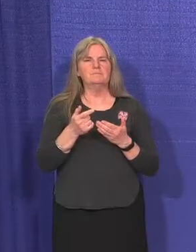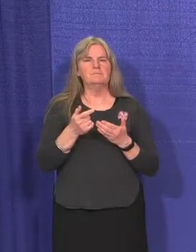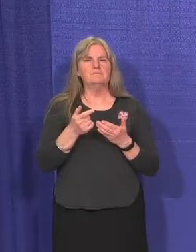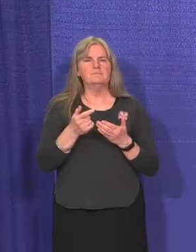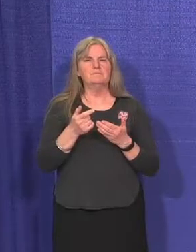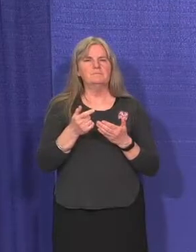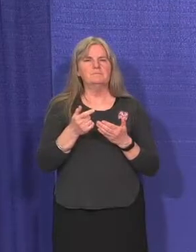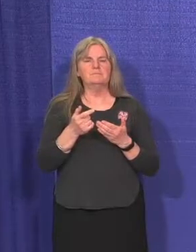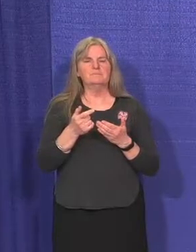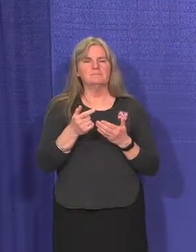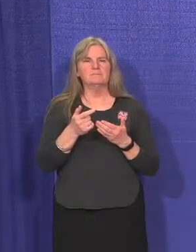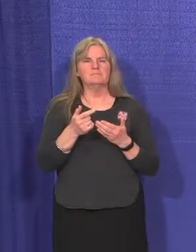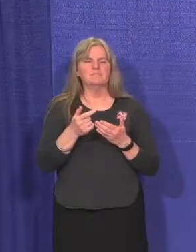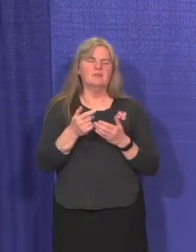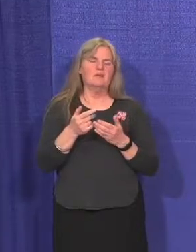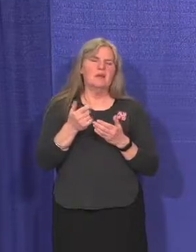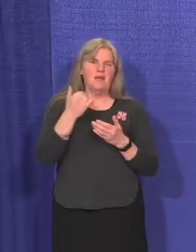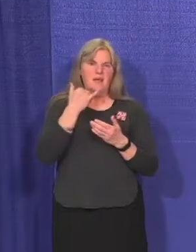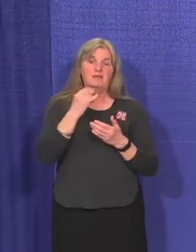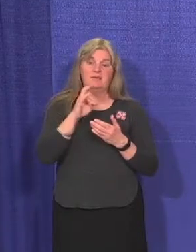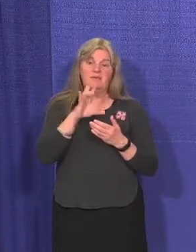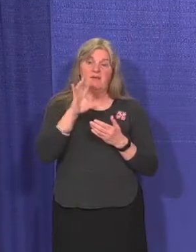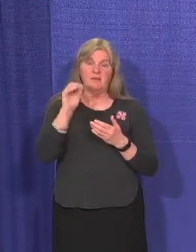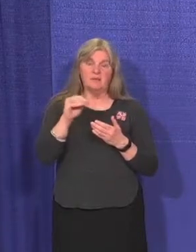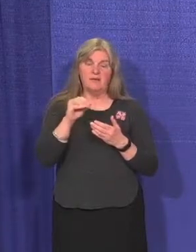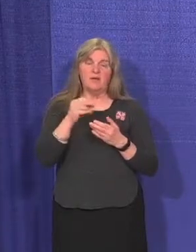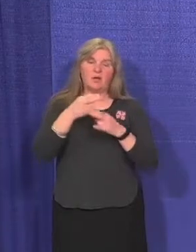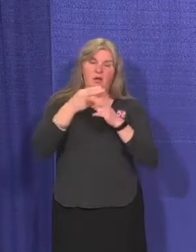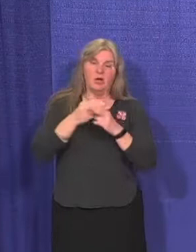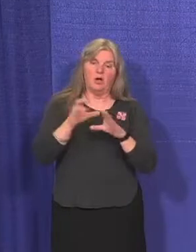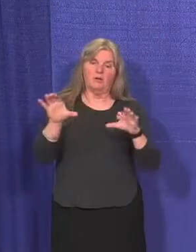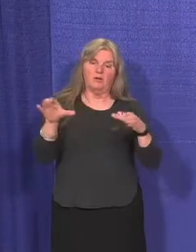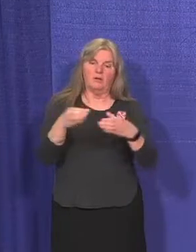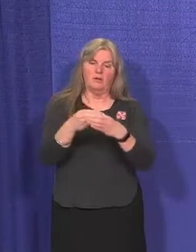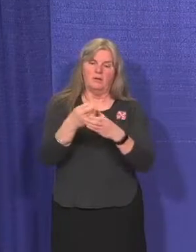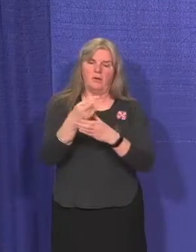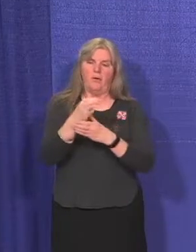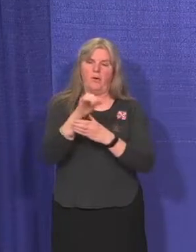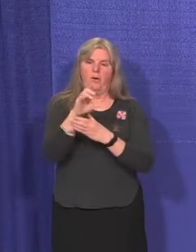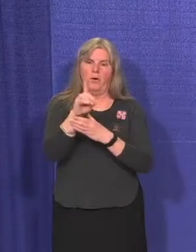of the population.